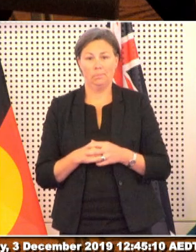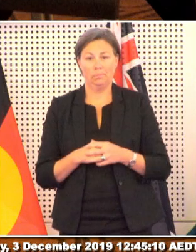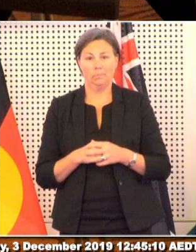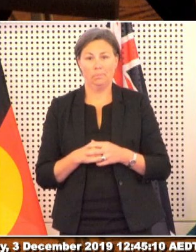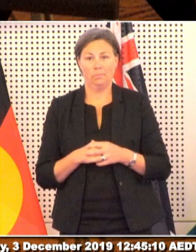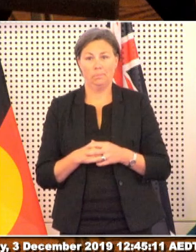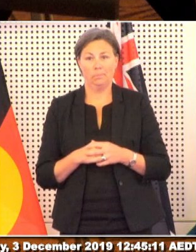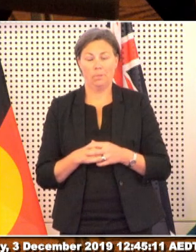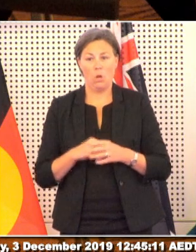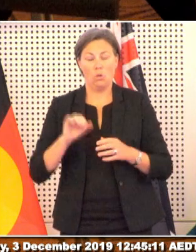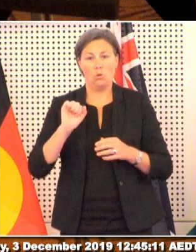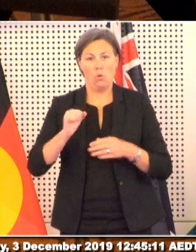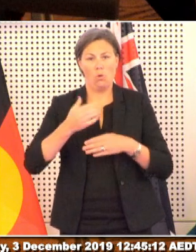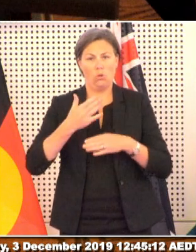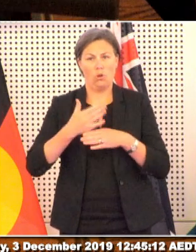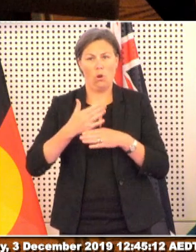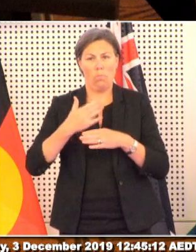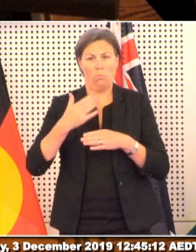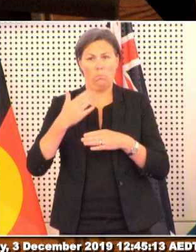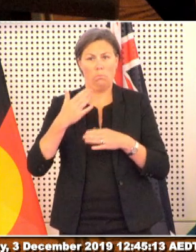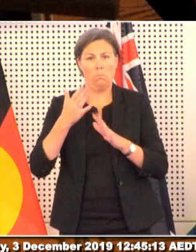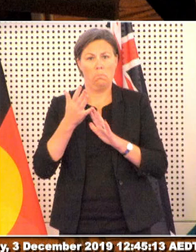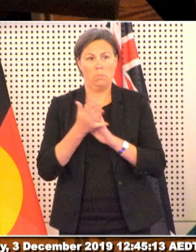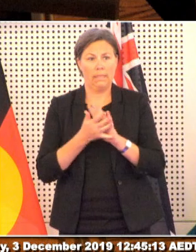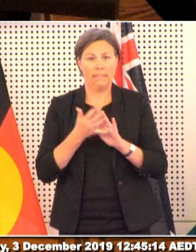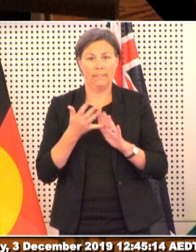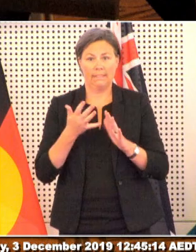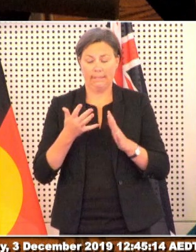Your role includes seeking assistance in the best interests of any person with